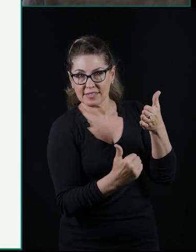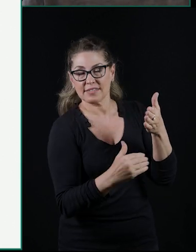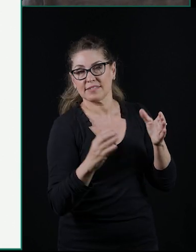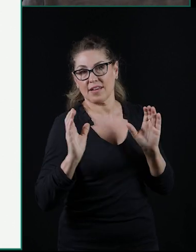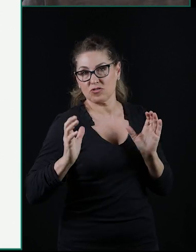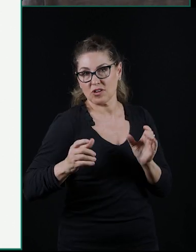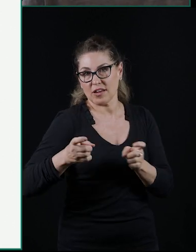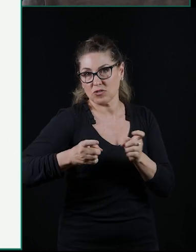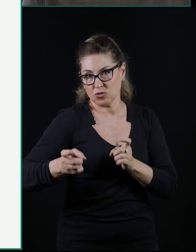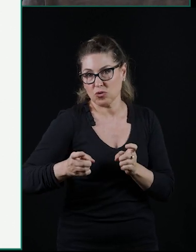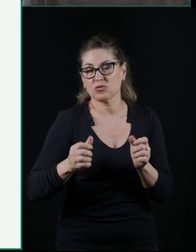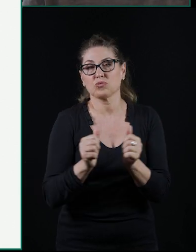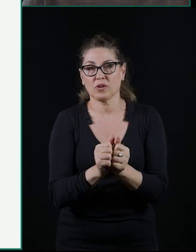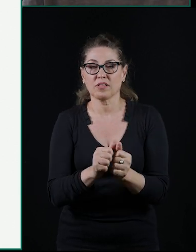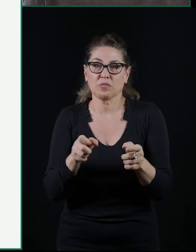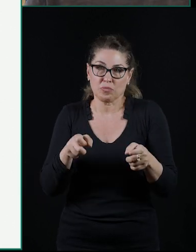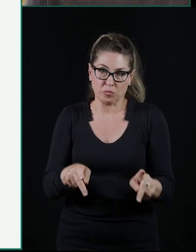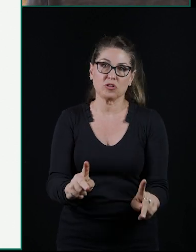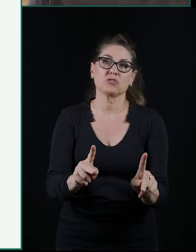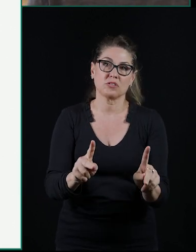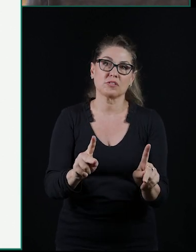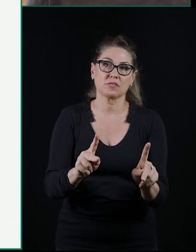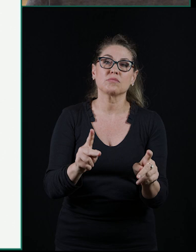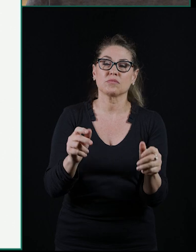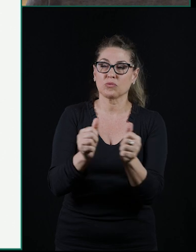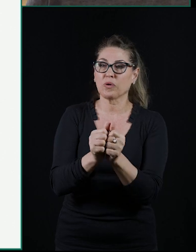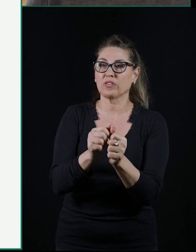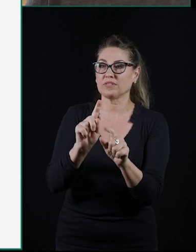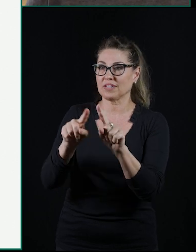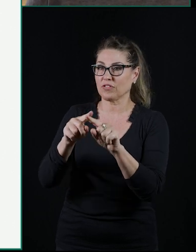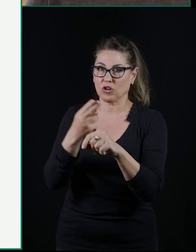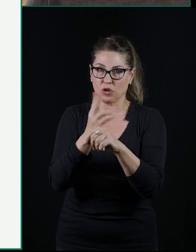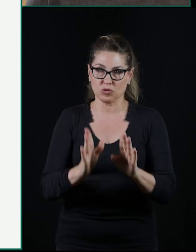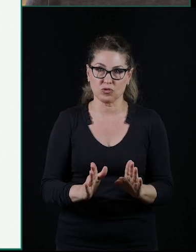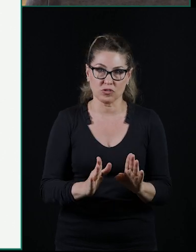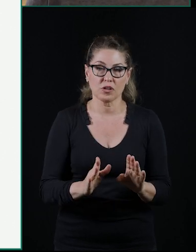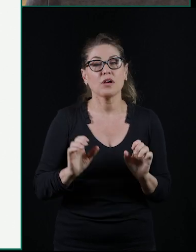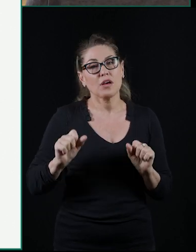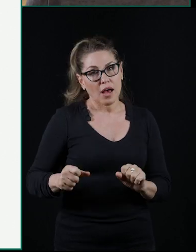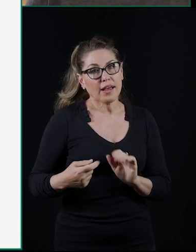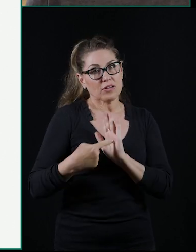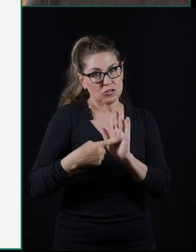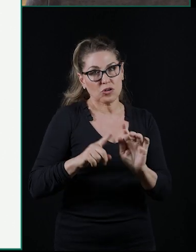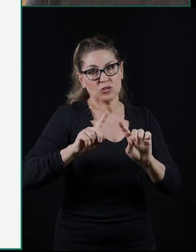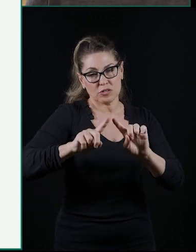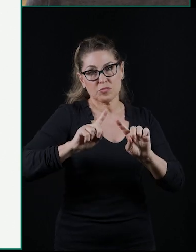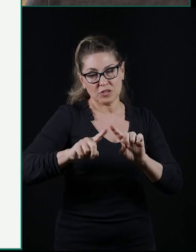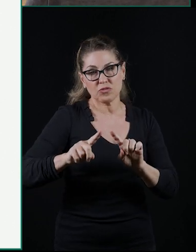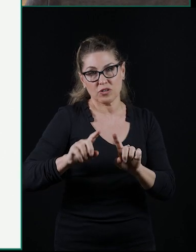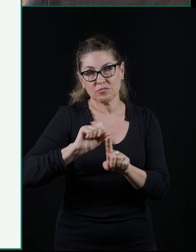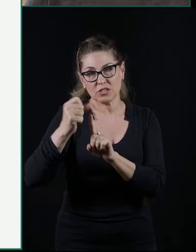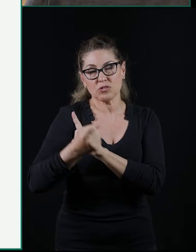and the control permissions between users. We can look at some couple scenarios on the next slide.